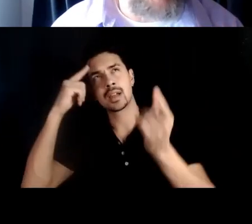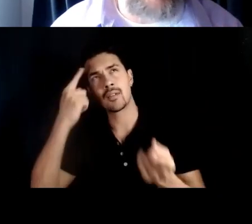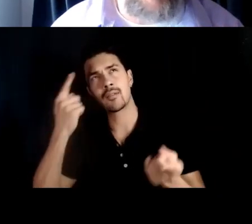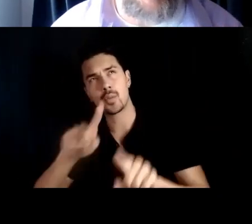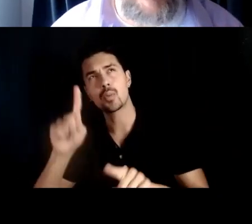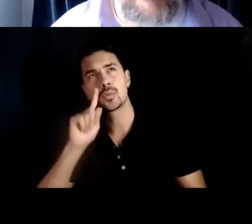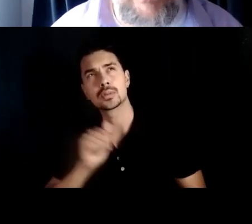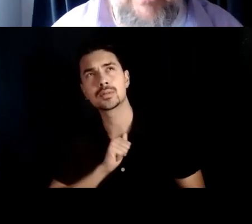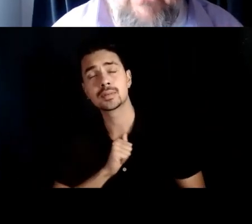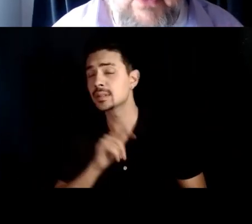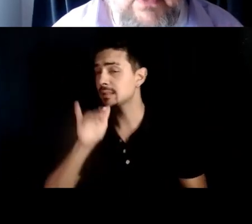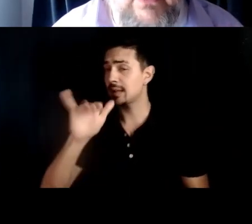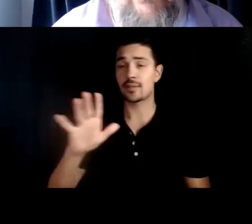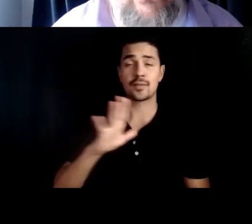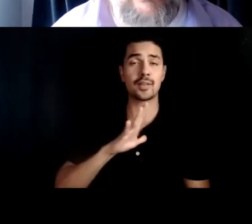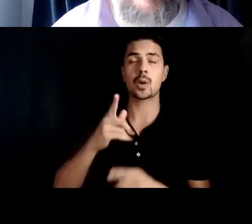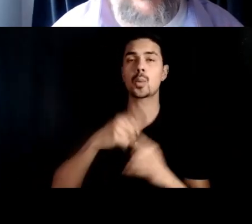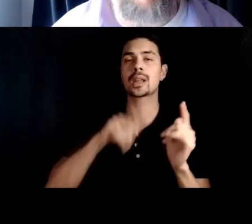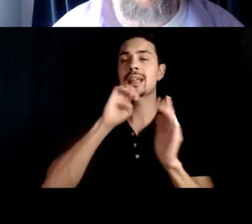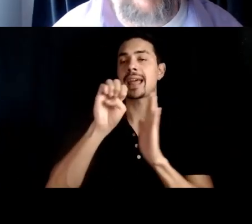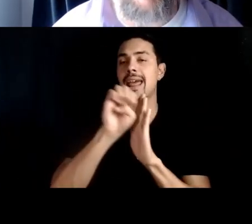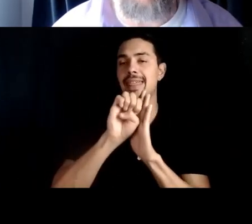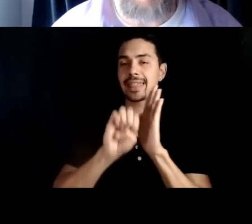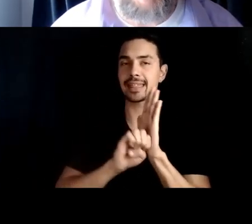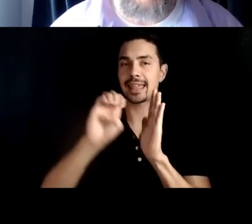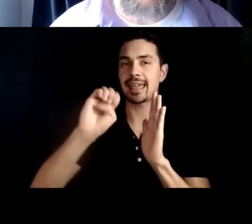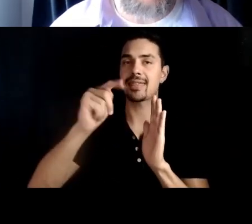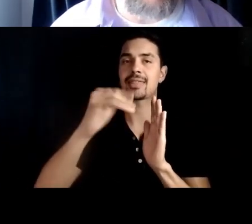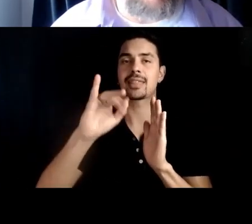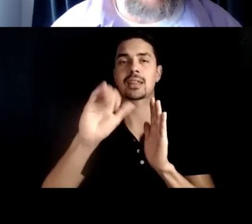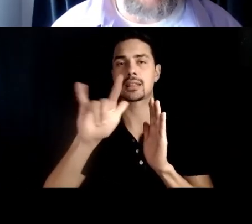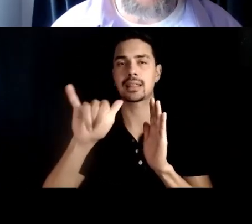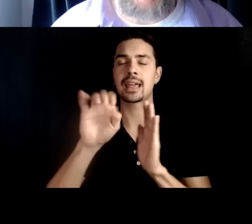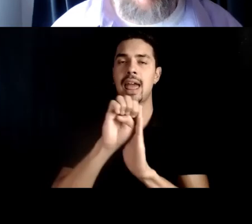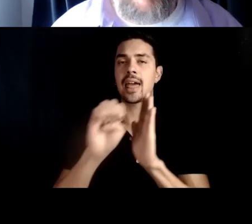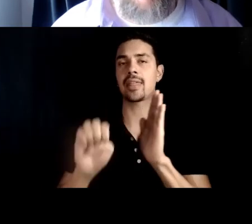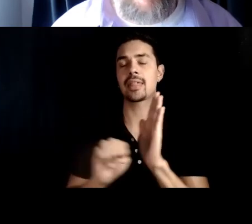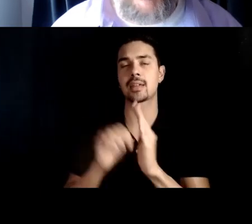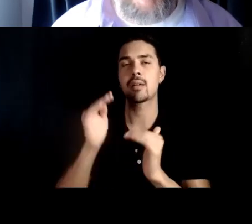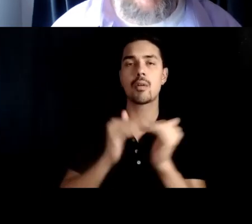to do what's ethically comfortable for that provider. The key really is to share that information